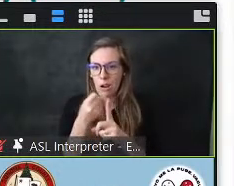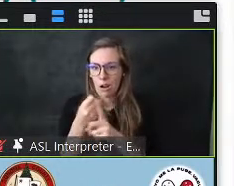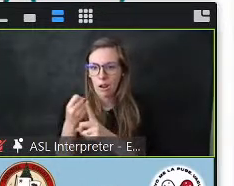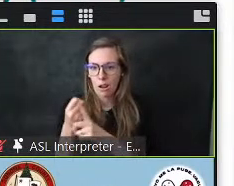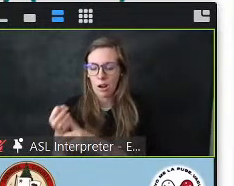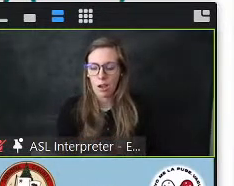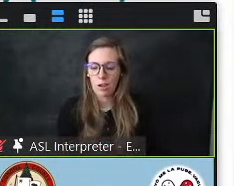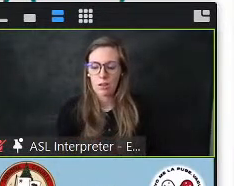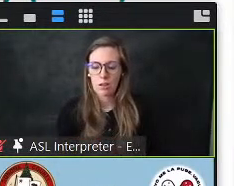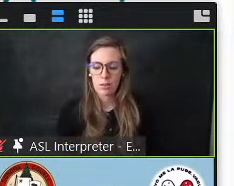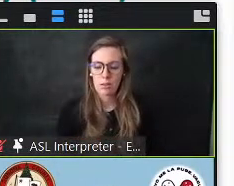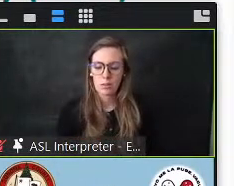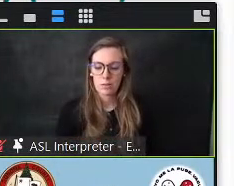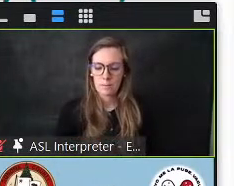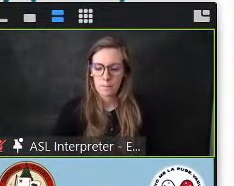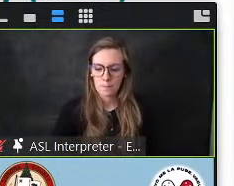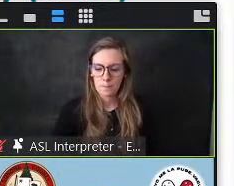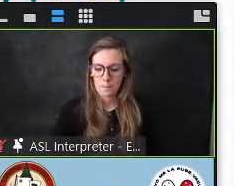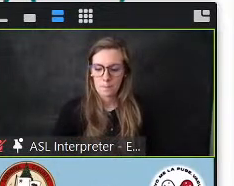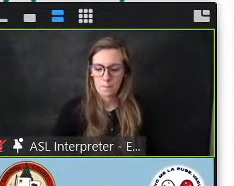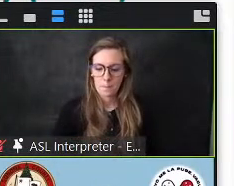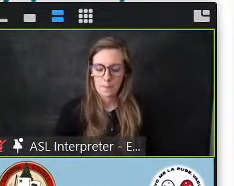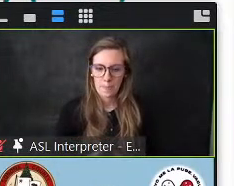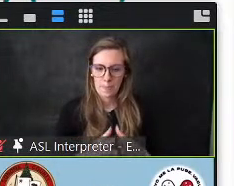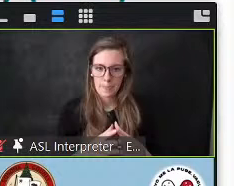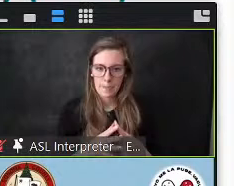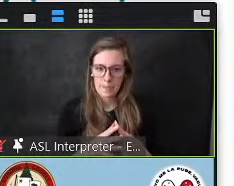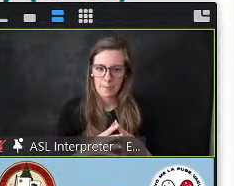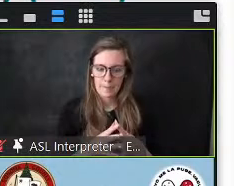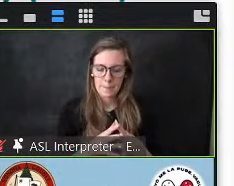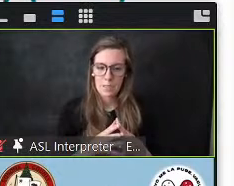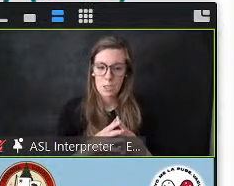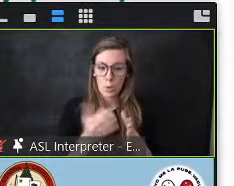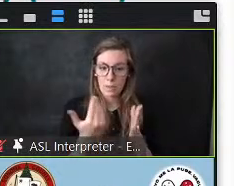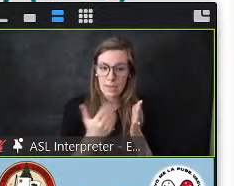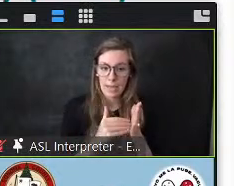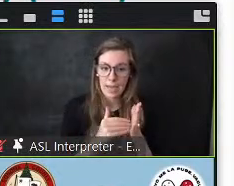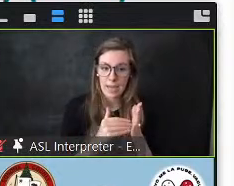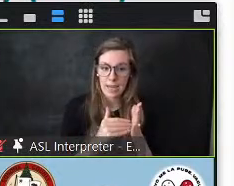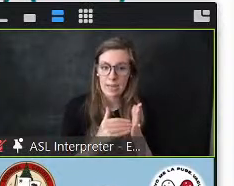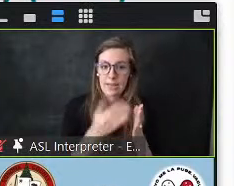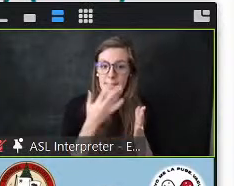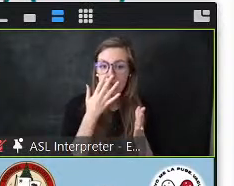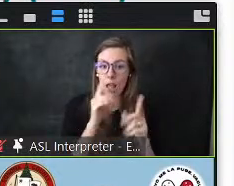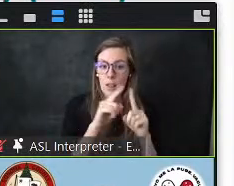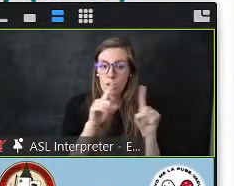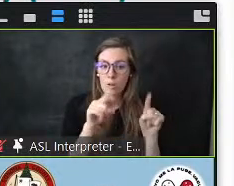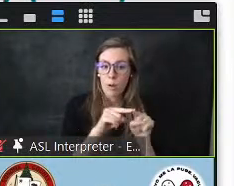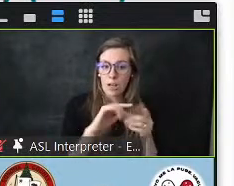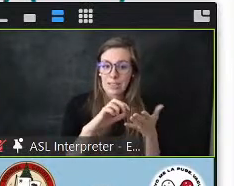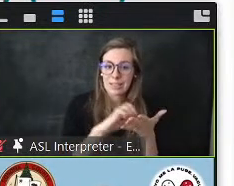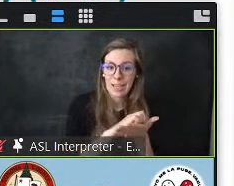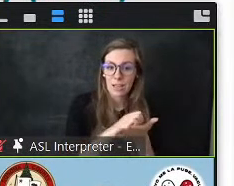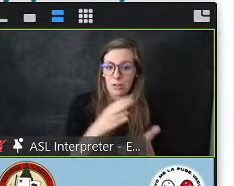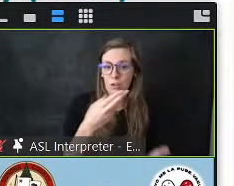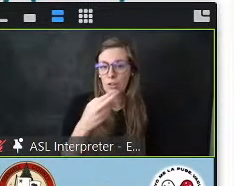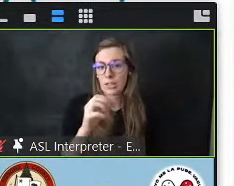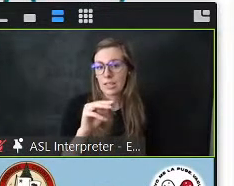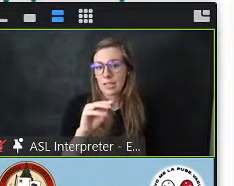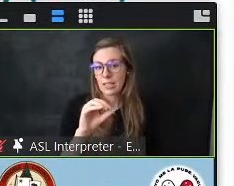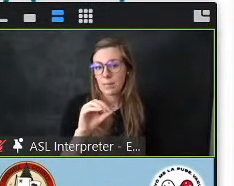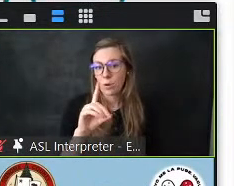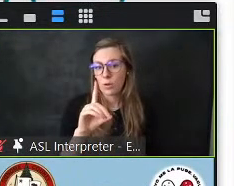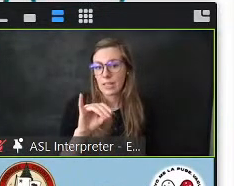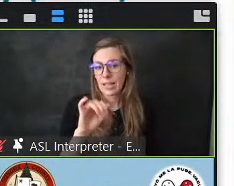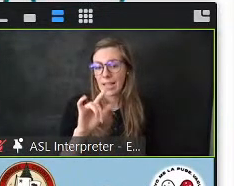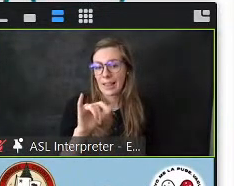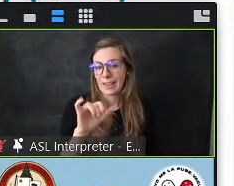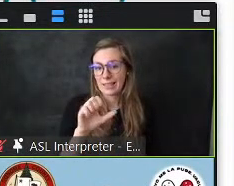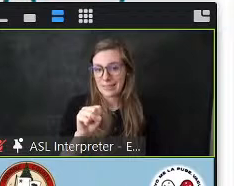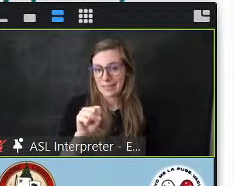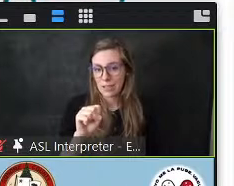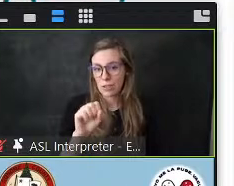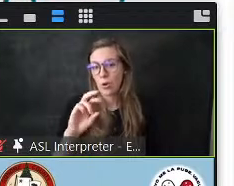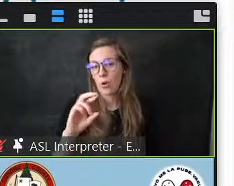cancer hemodialysis organ transplant, immunosuppressive therapies so the blue.